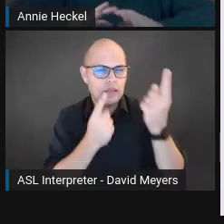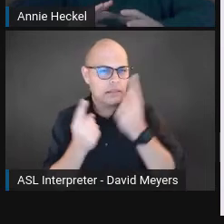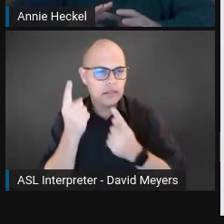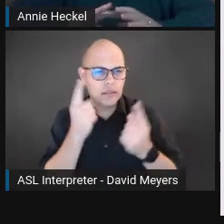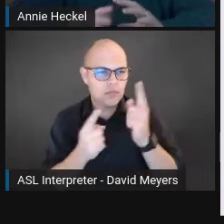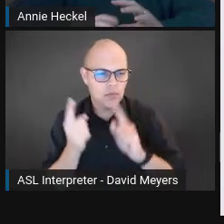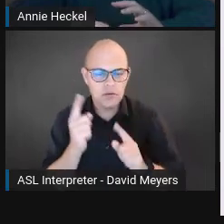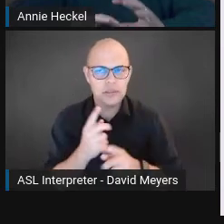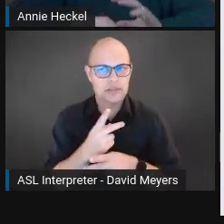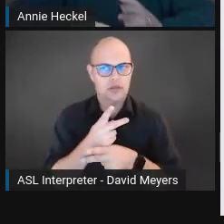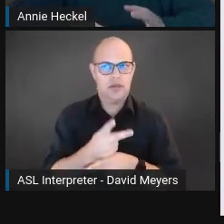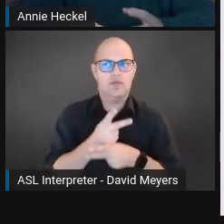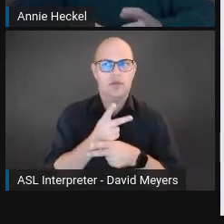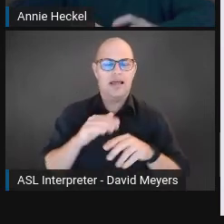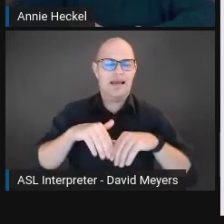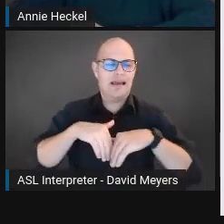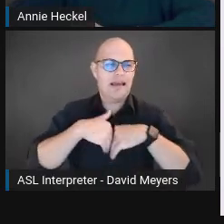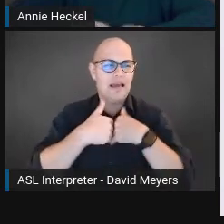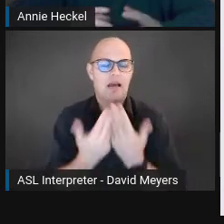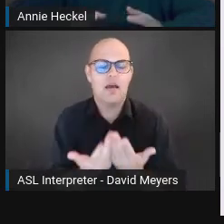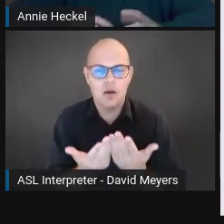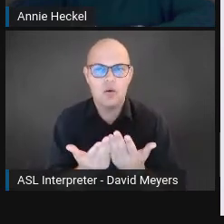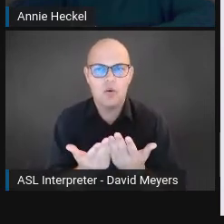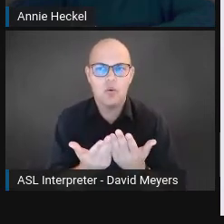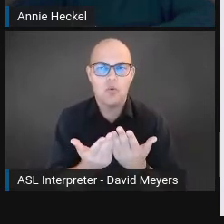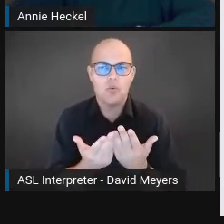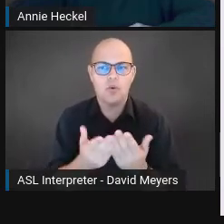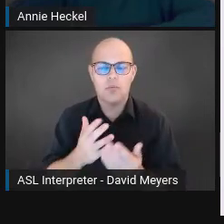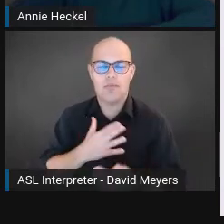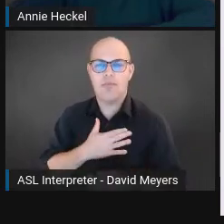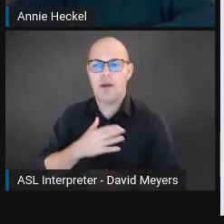how it might come across to end users before you do too much.